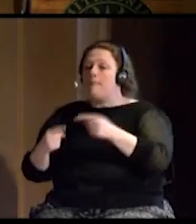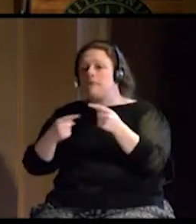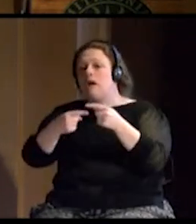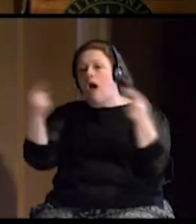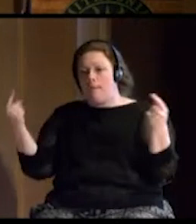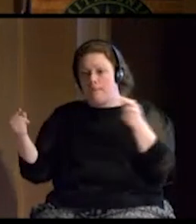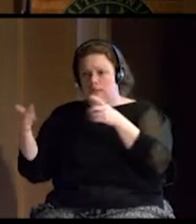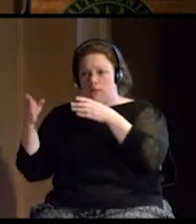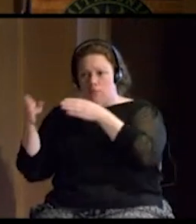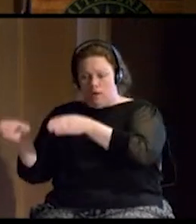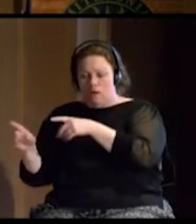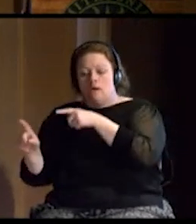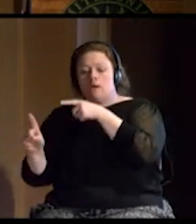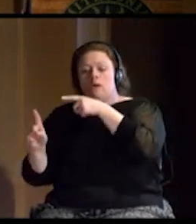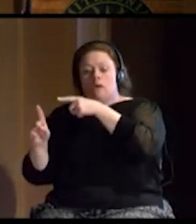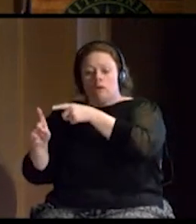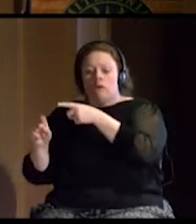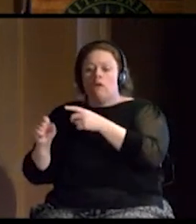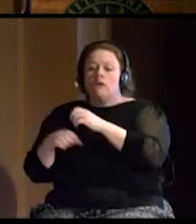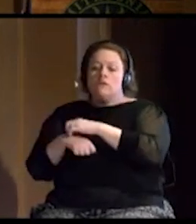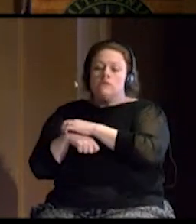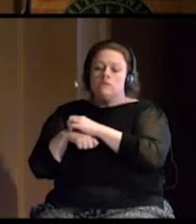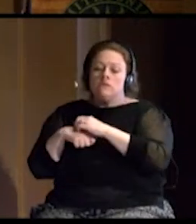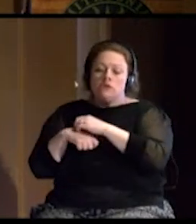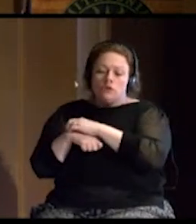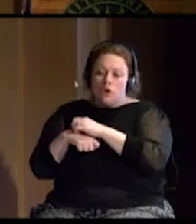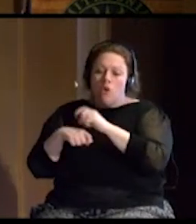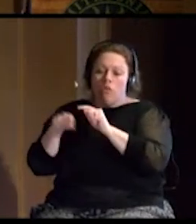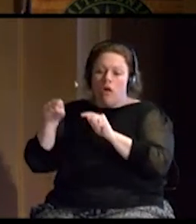of water column to benthic transitions than the reverse.